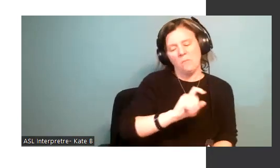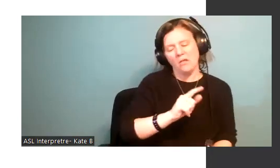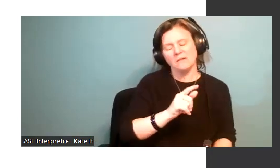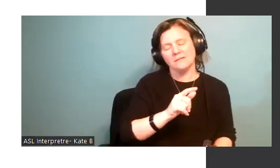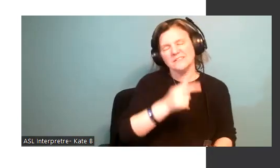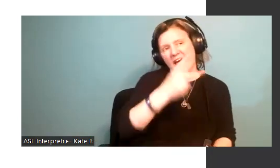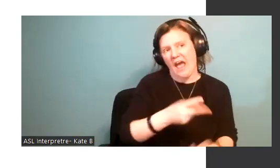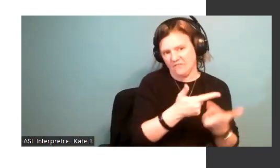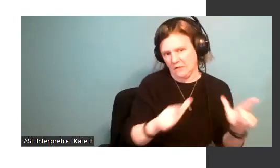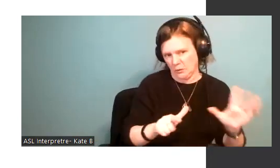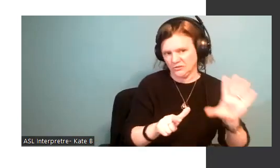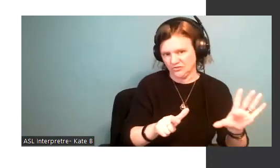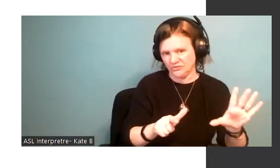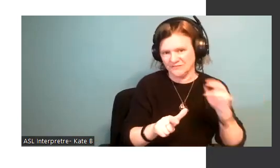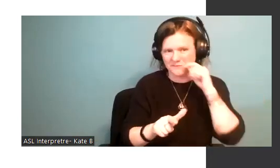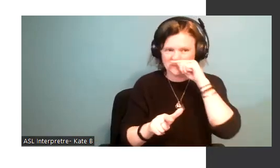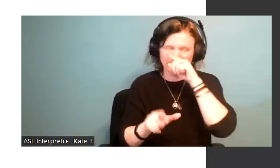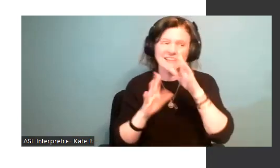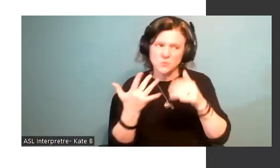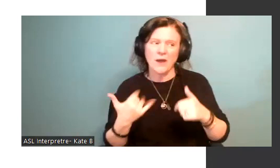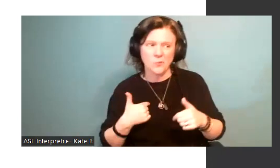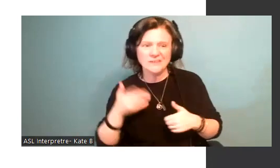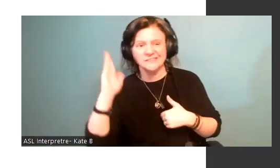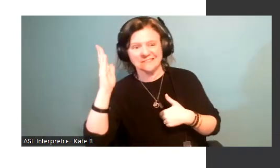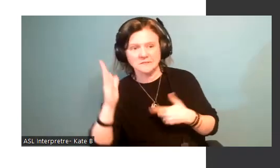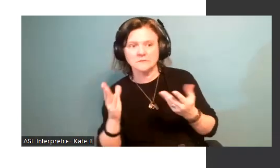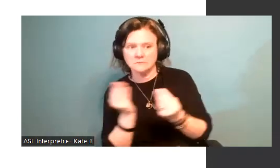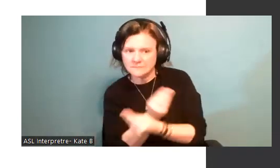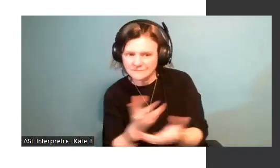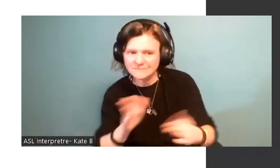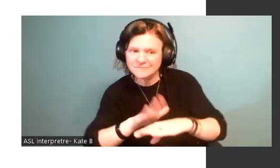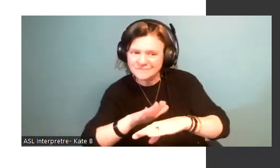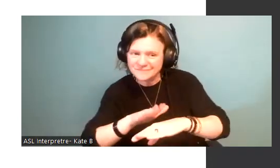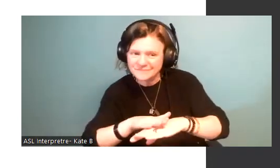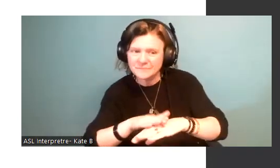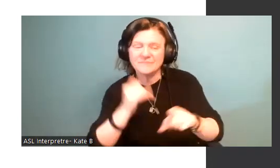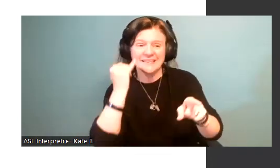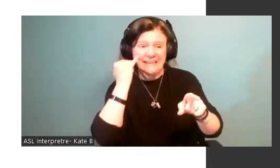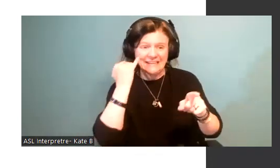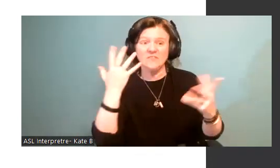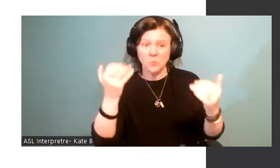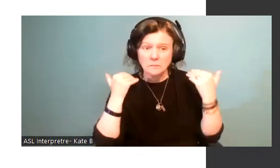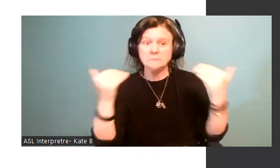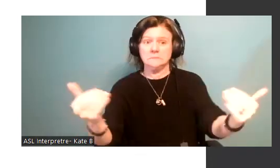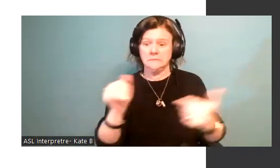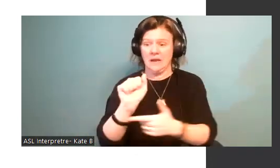because you have to define every single behavior.